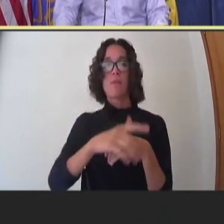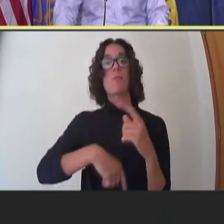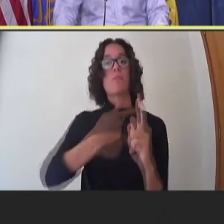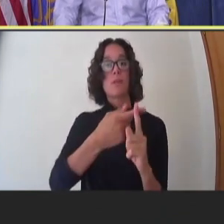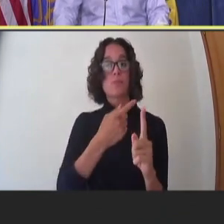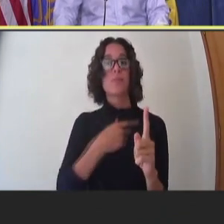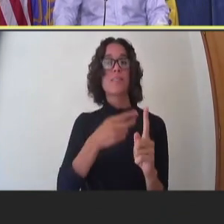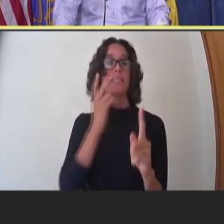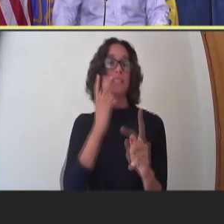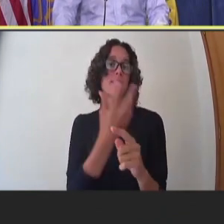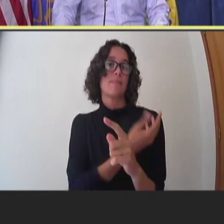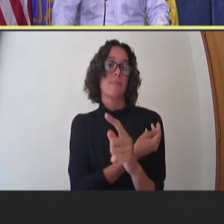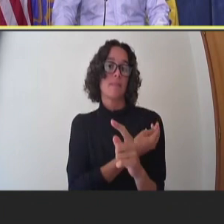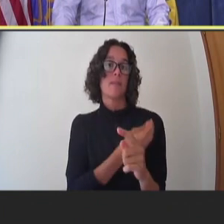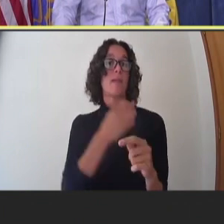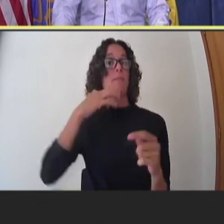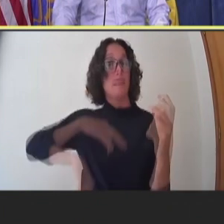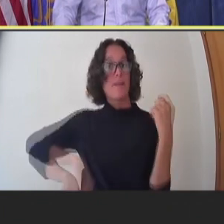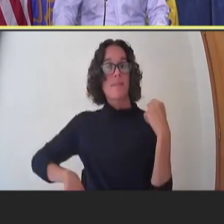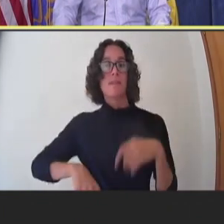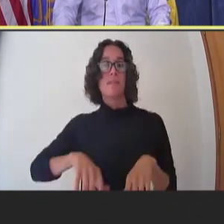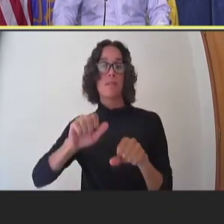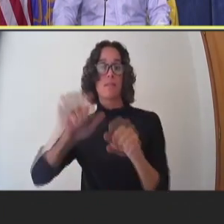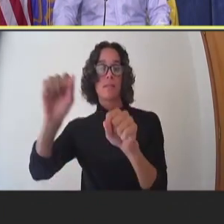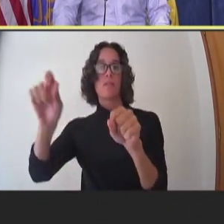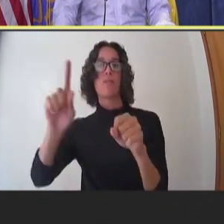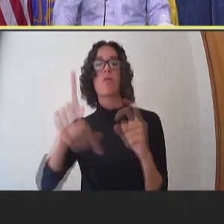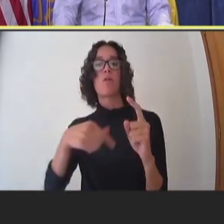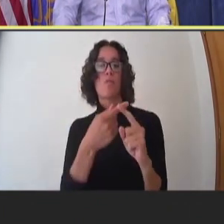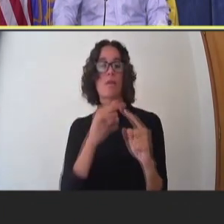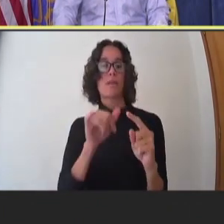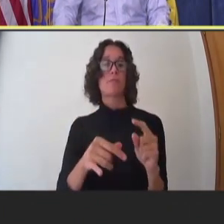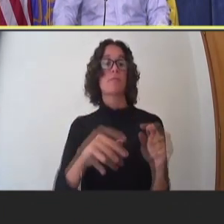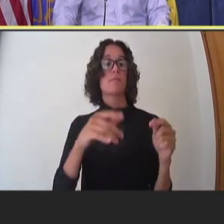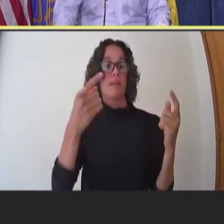surrounding area, showing that there was a -- within absence of that campaign and in the